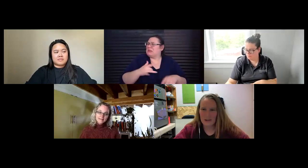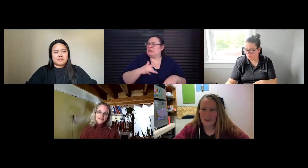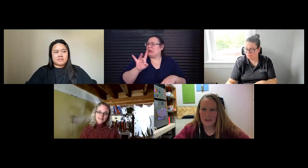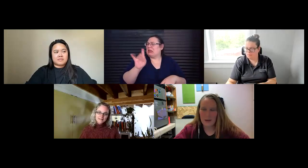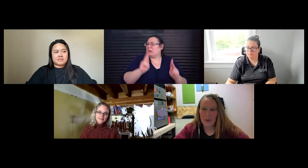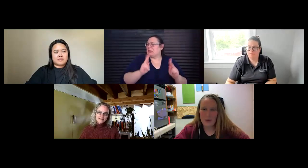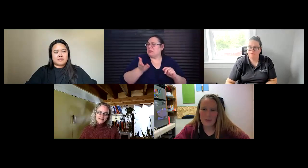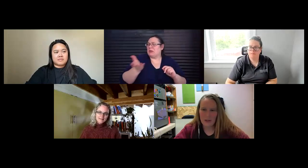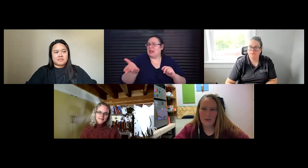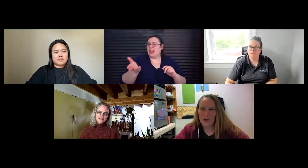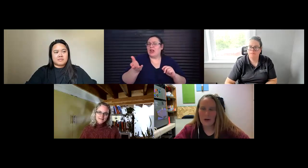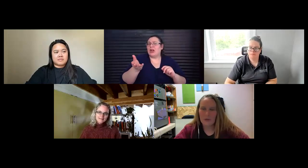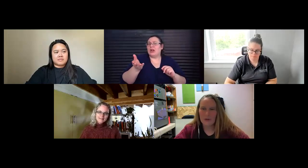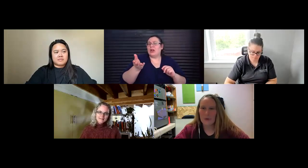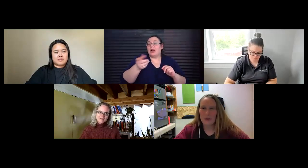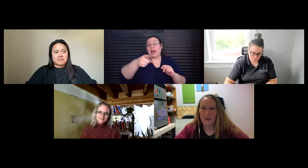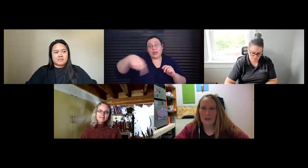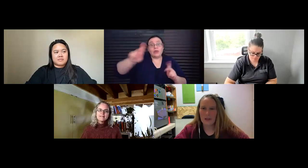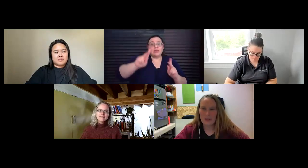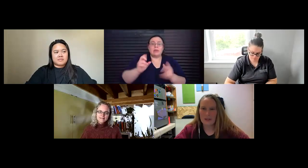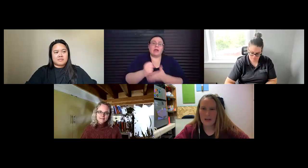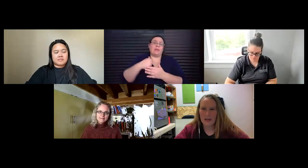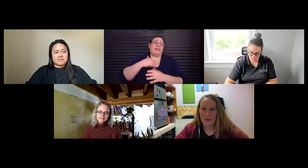And they made me feel very comfortable.